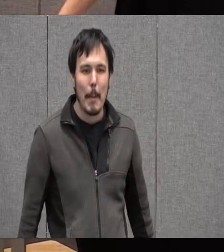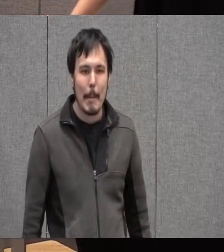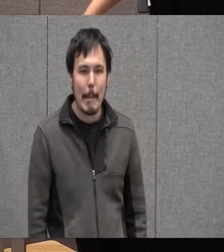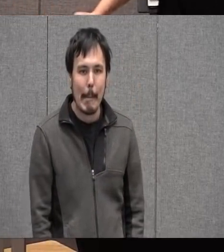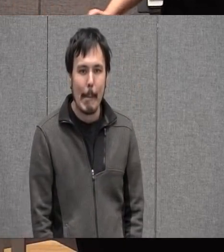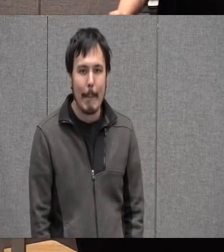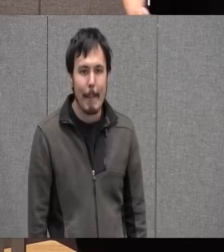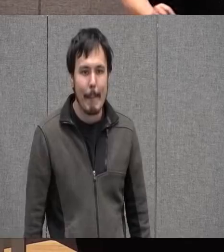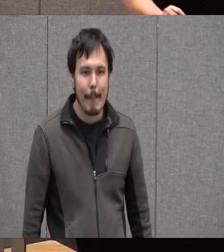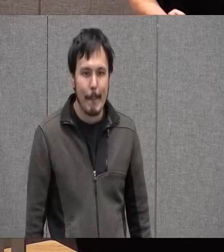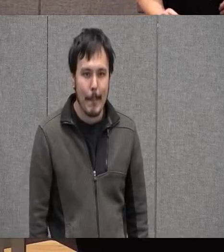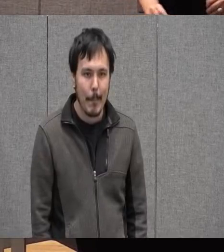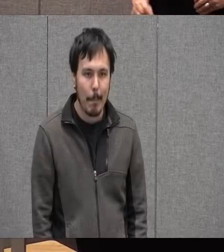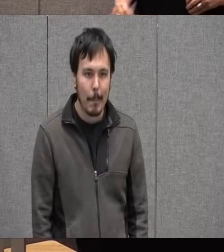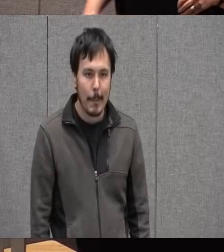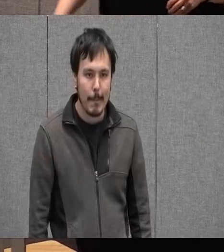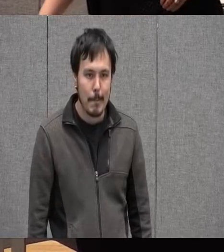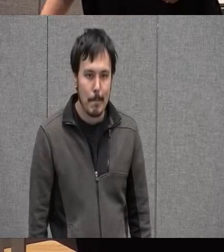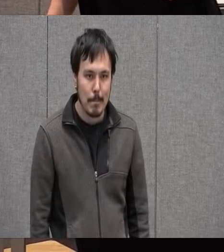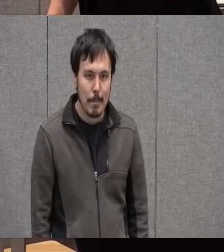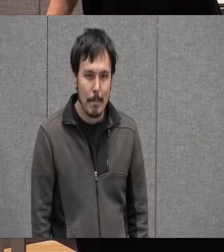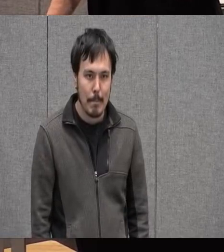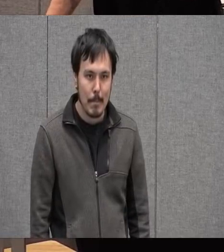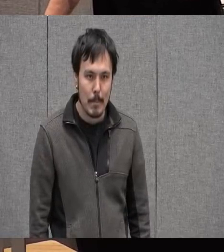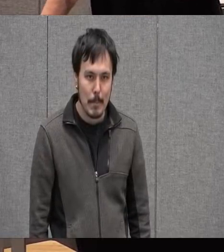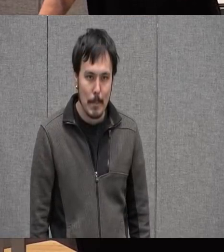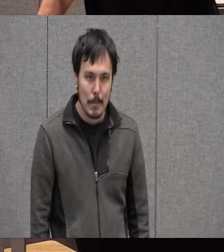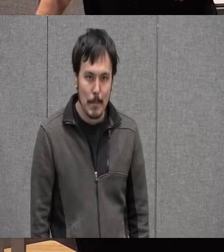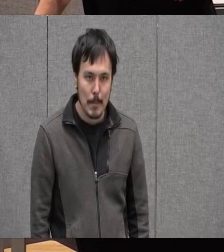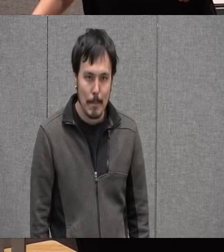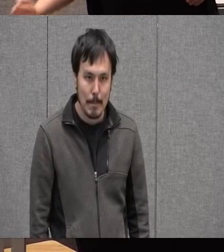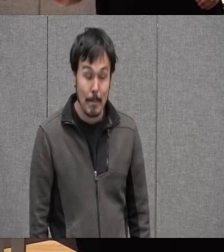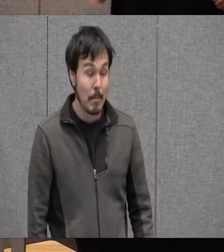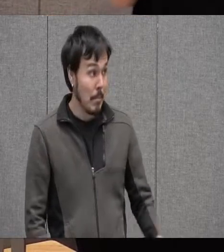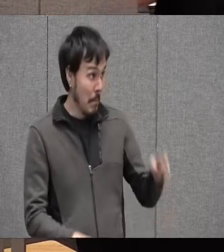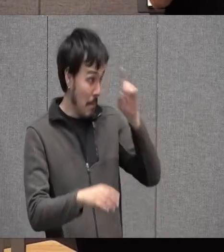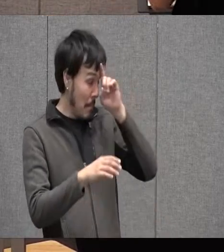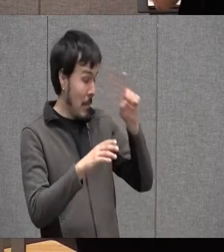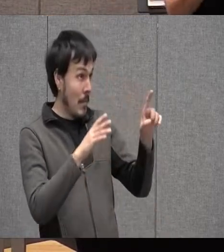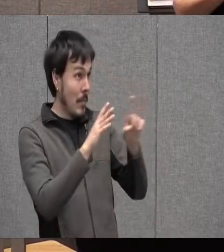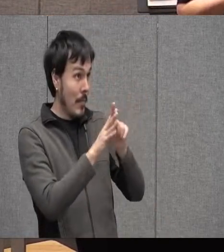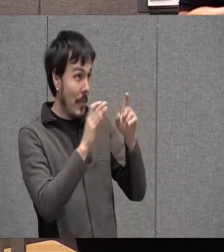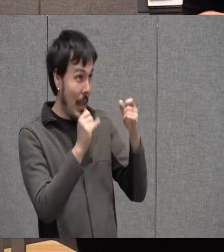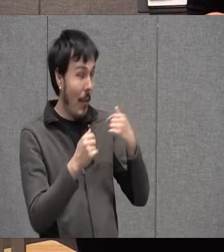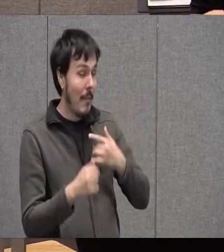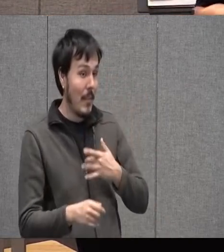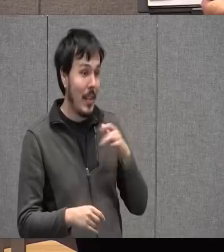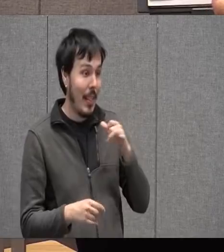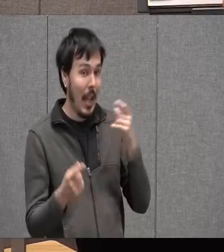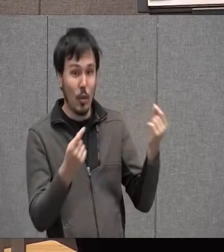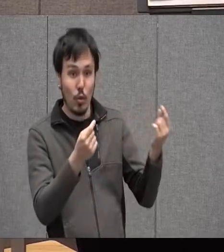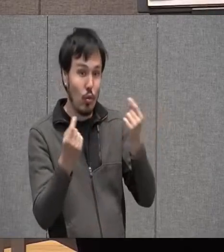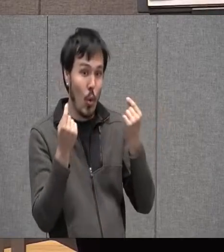That's just making me think about doing a whole bunch of chores now to earn some money. Getting excited about that.